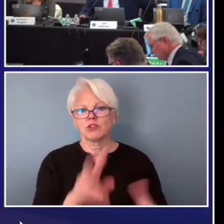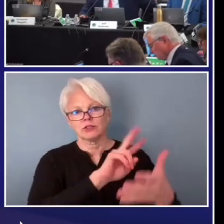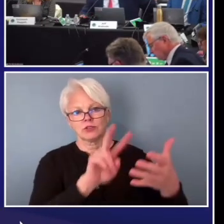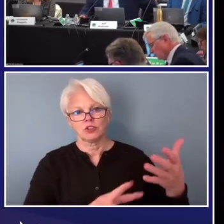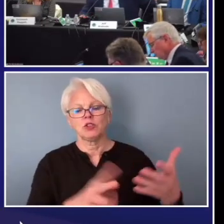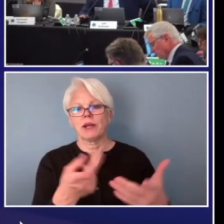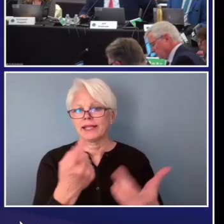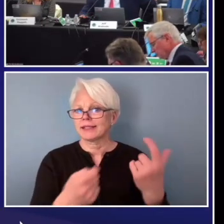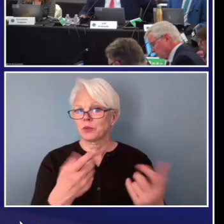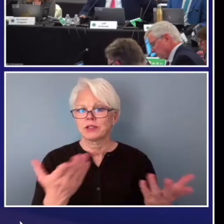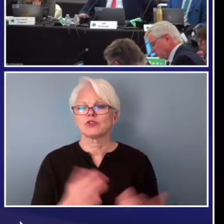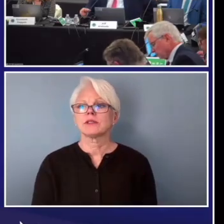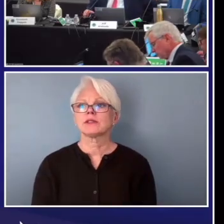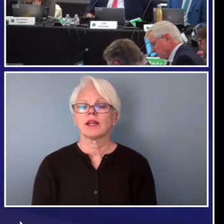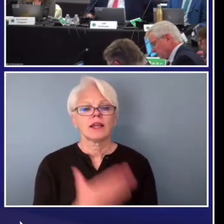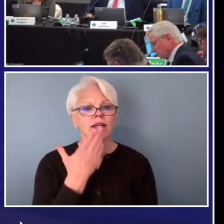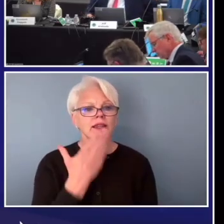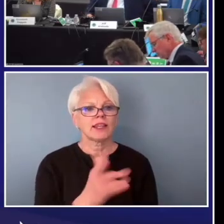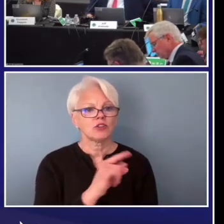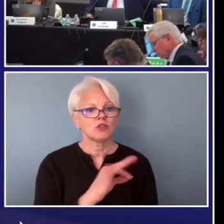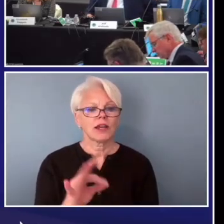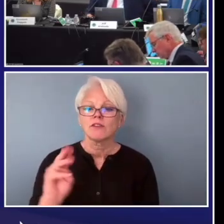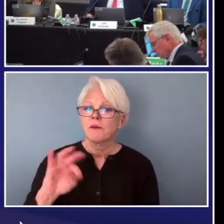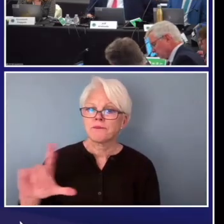Thank you, Jess. Michael, have you get started, please?